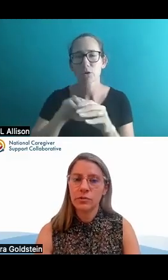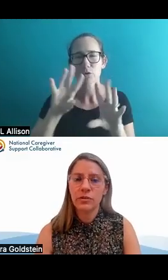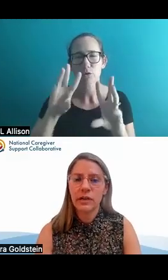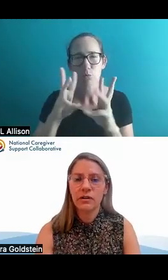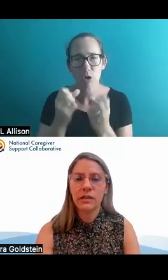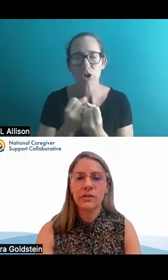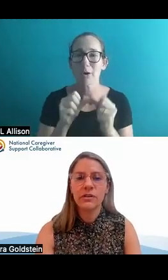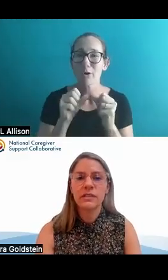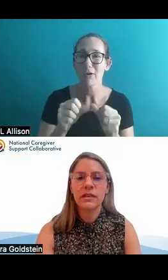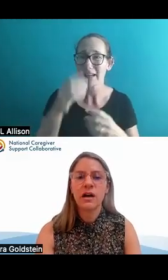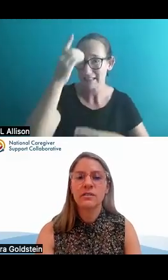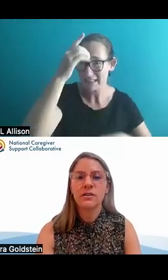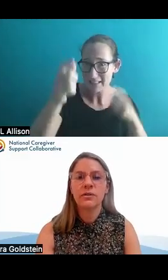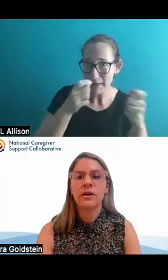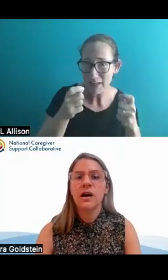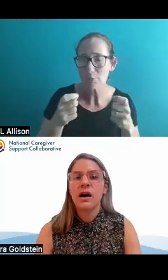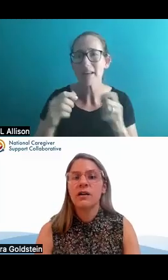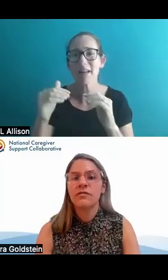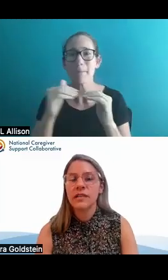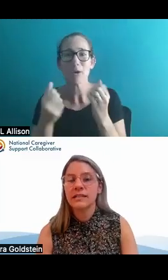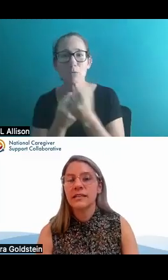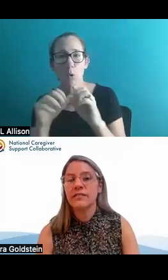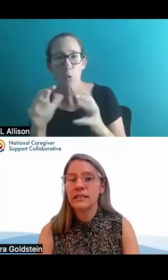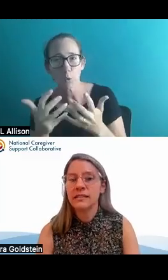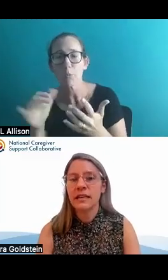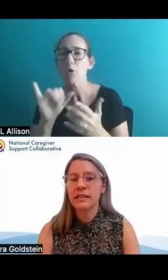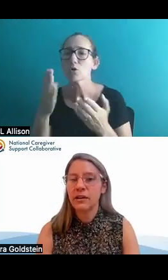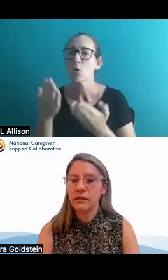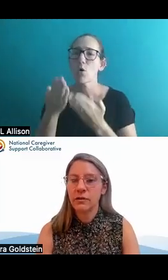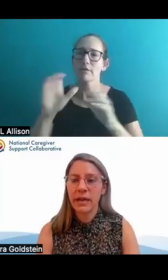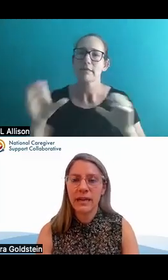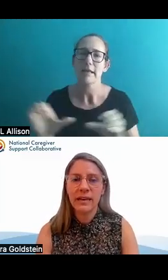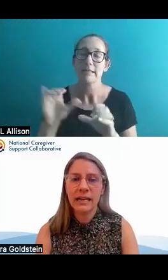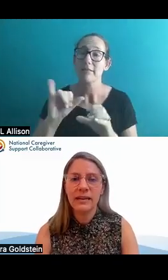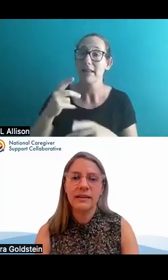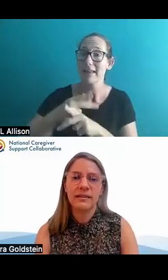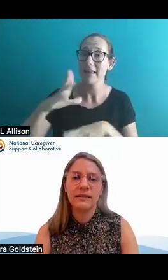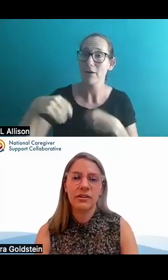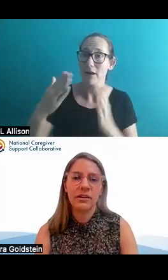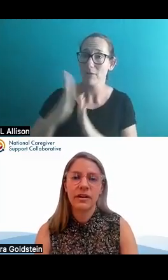for caregivers. It also offers activities like caregiver paint night and caregiver